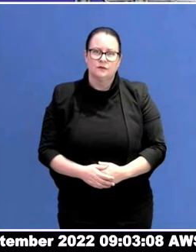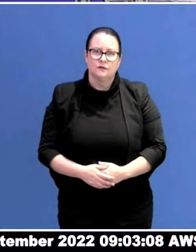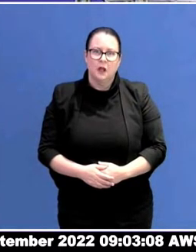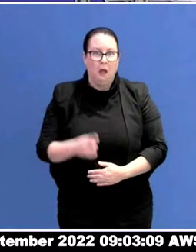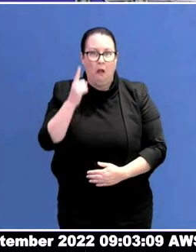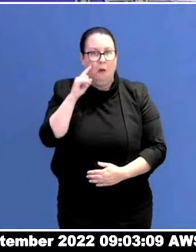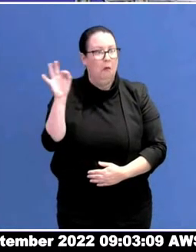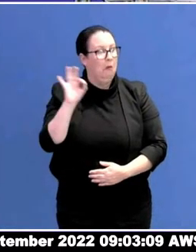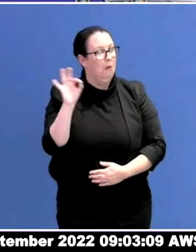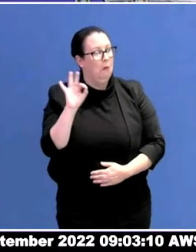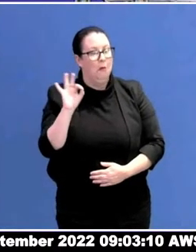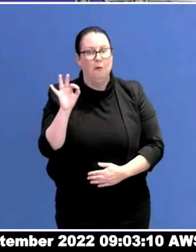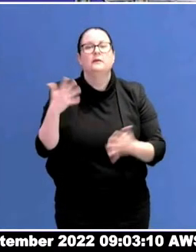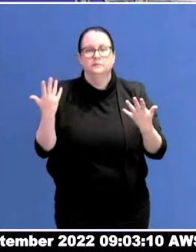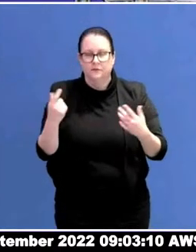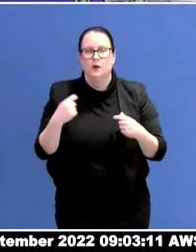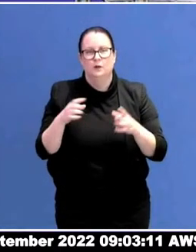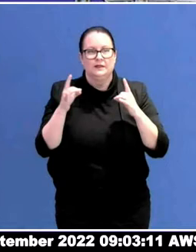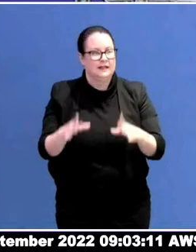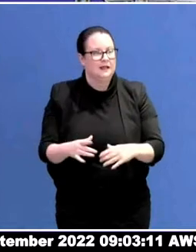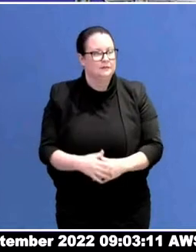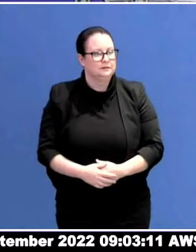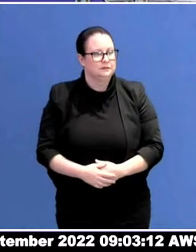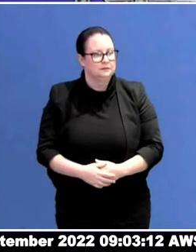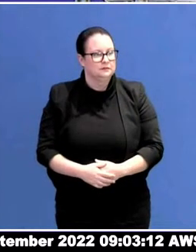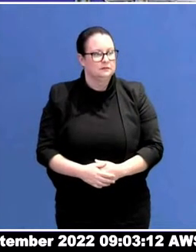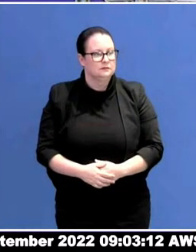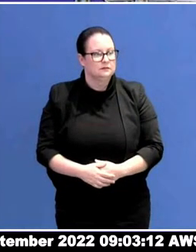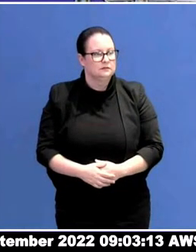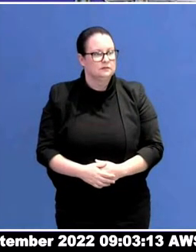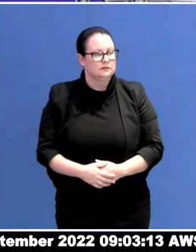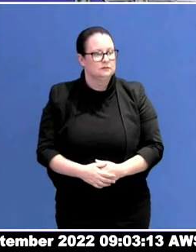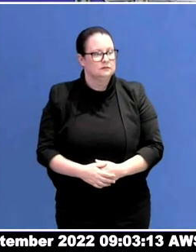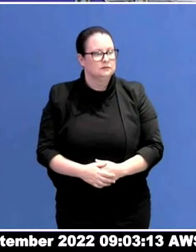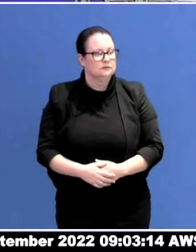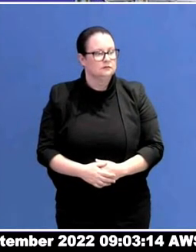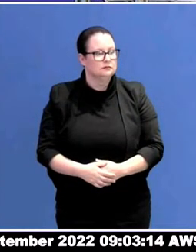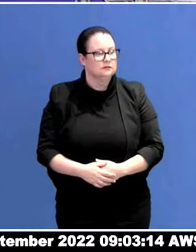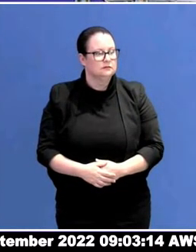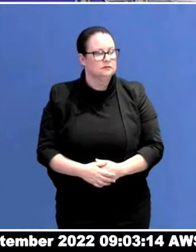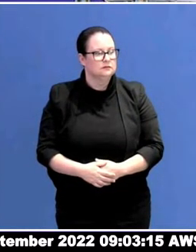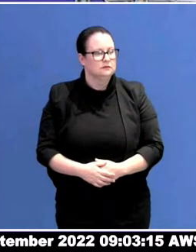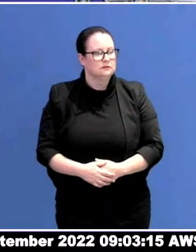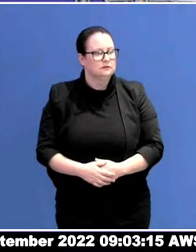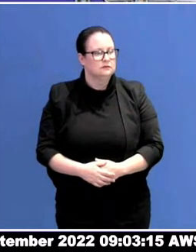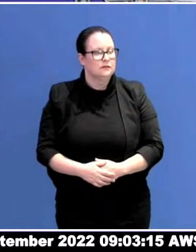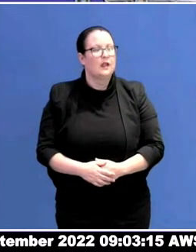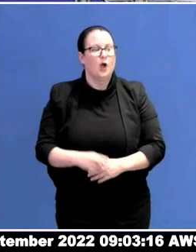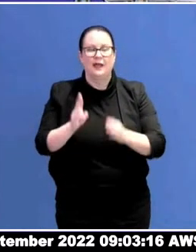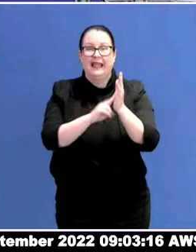In that case, Mr Griffin, let's proceed. They are on screen, Chair.